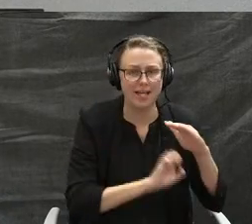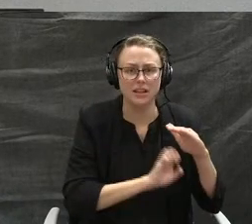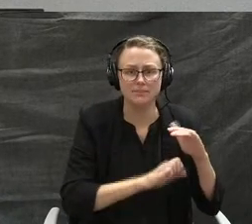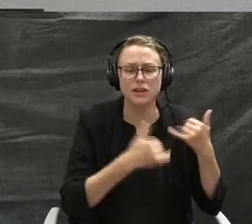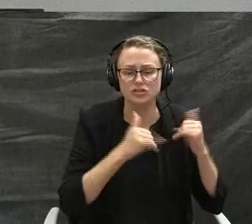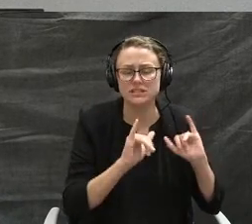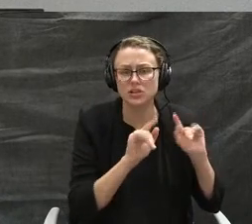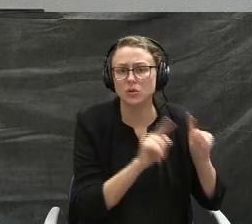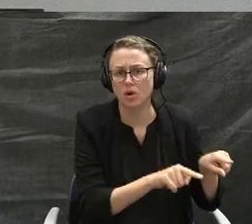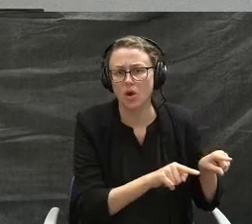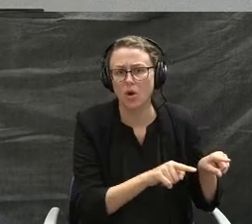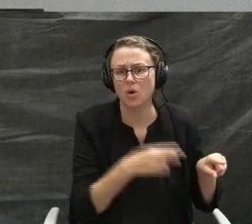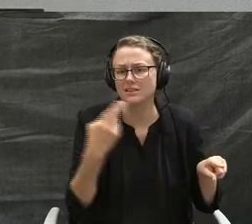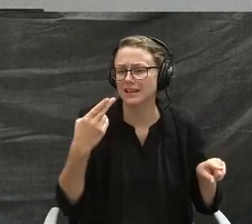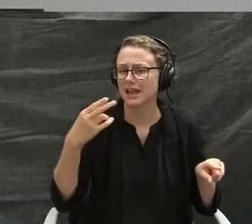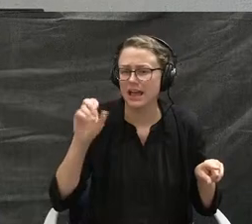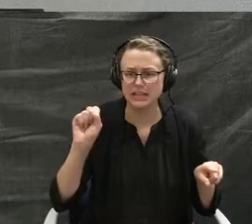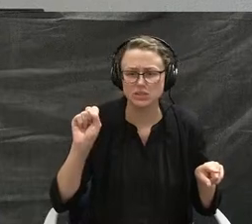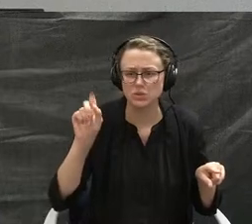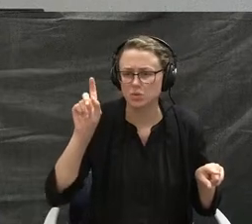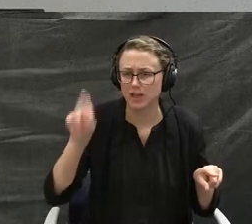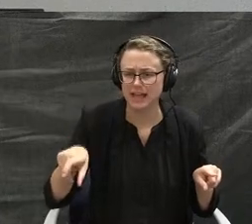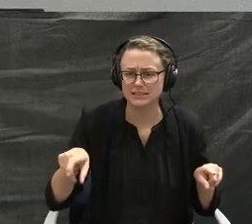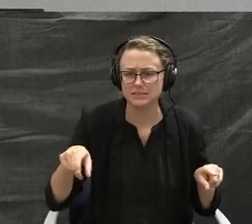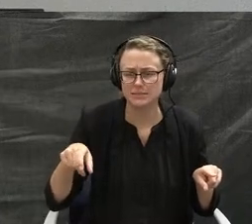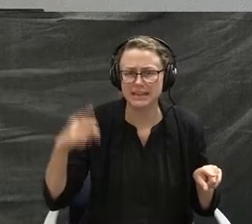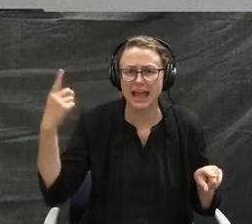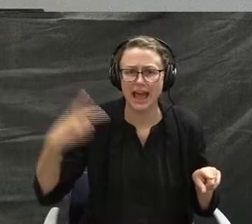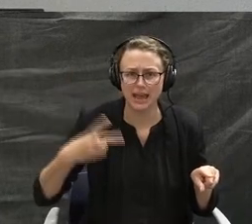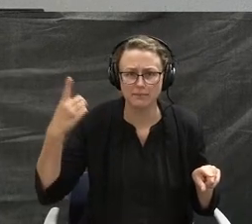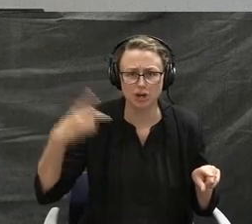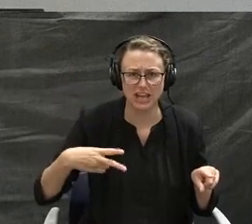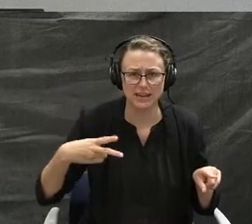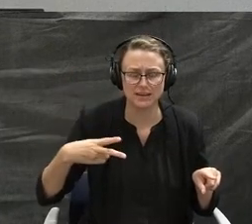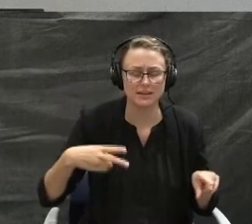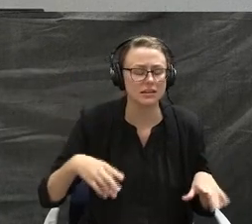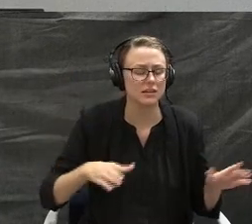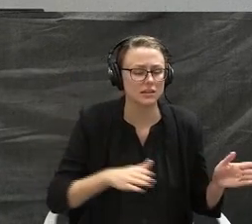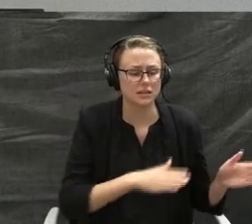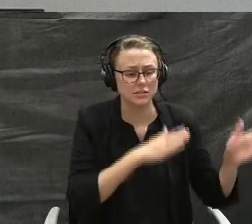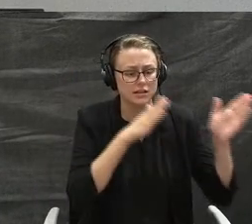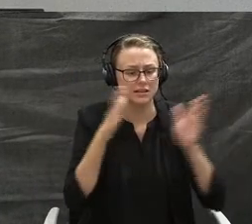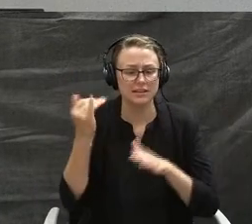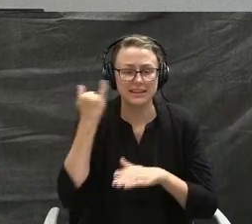High school has to be hybrid. If you're 20 to 30.